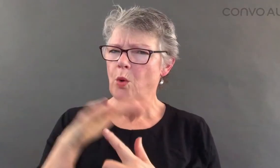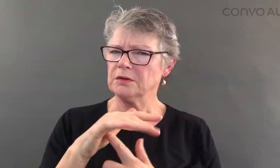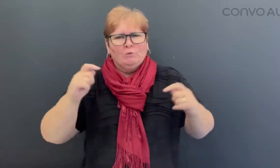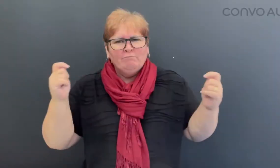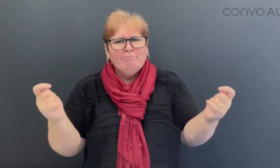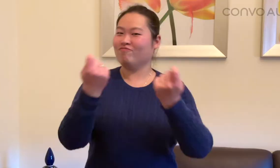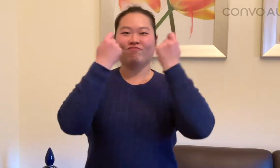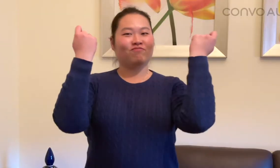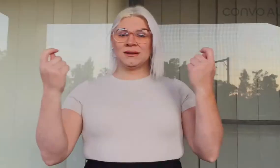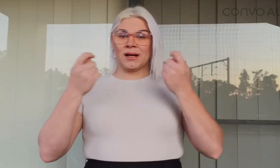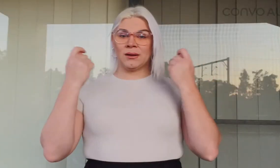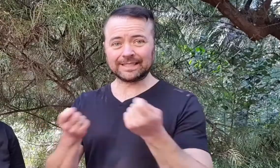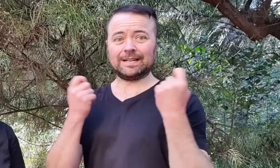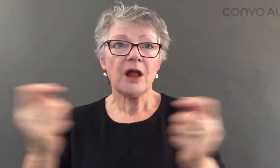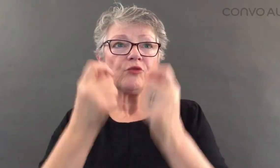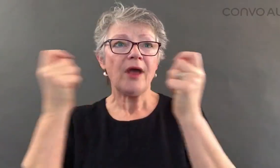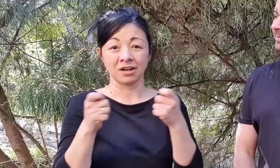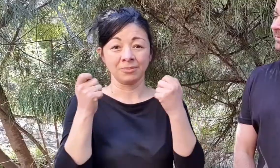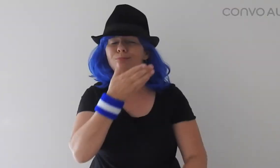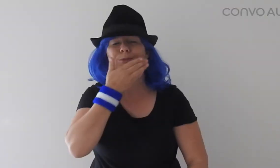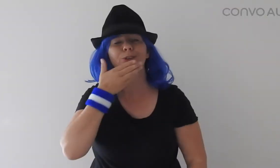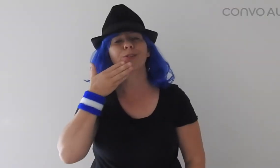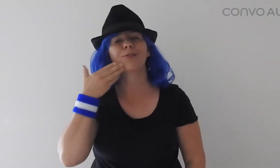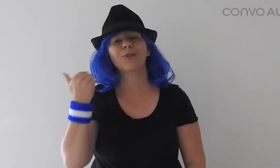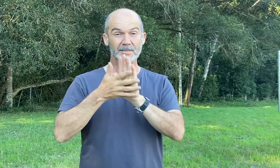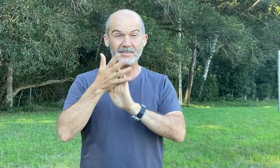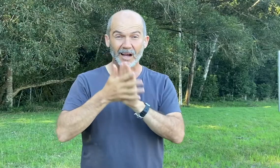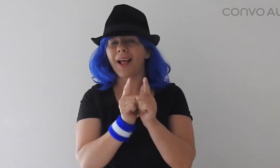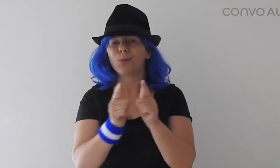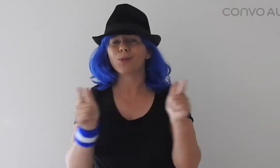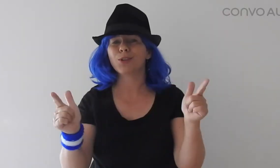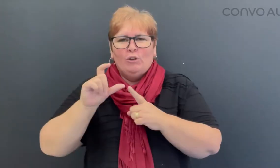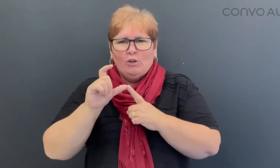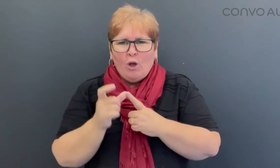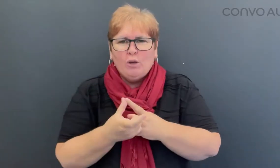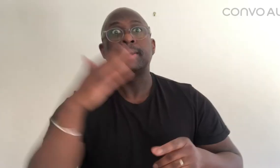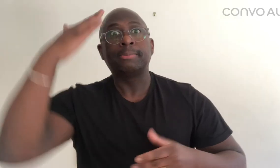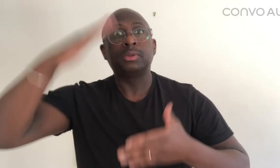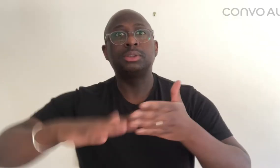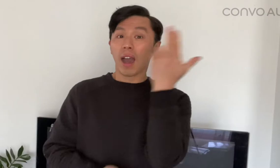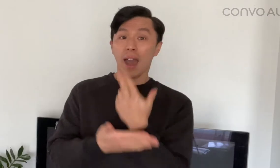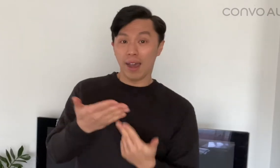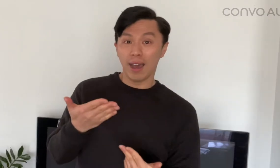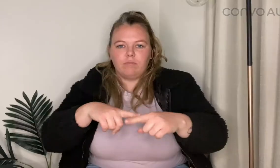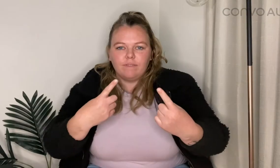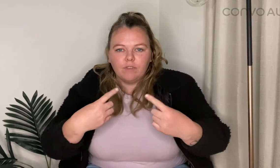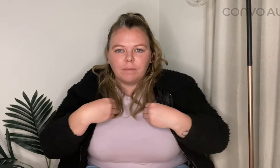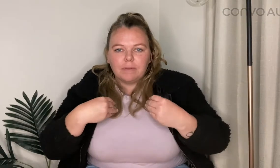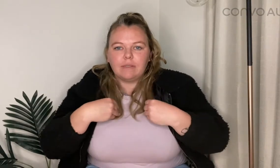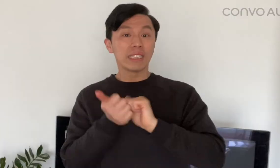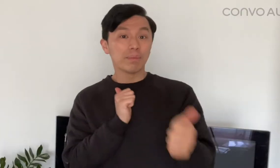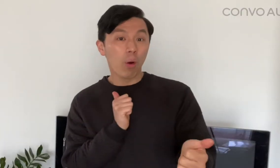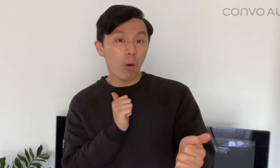we can celebrate our beautiful sign language, culture, experiences, art, businesses, sport and